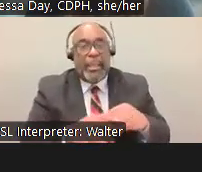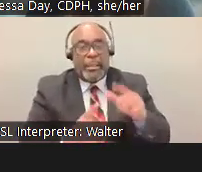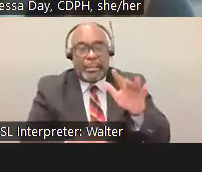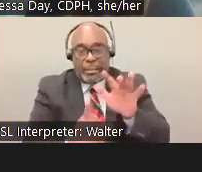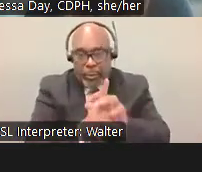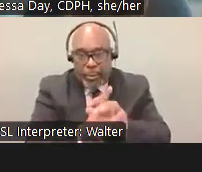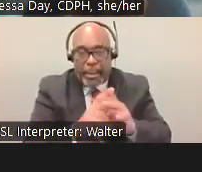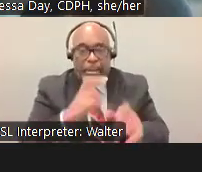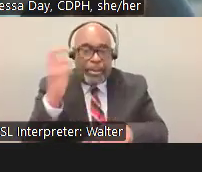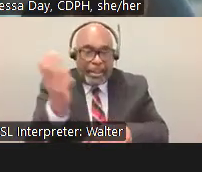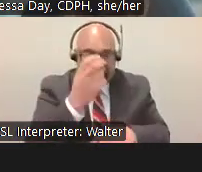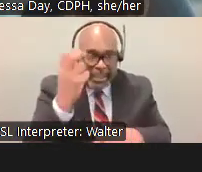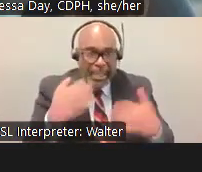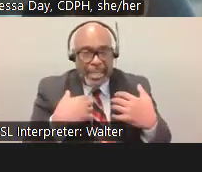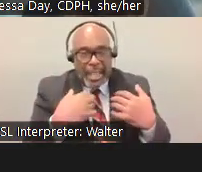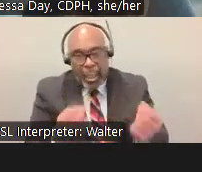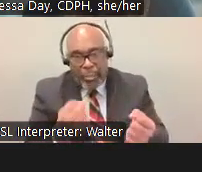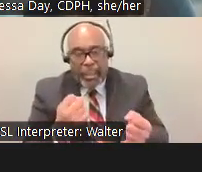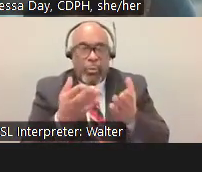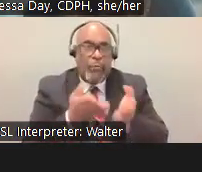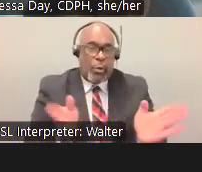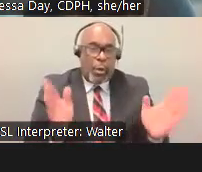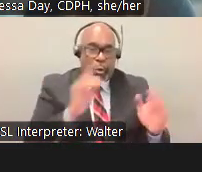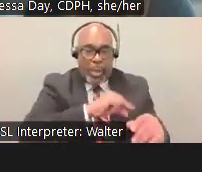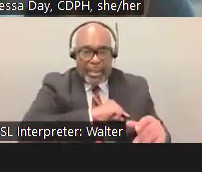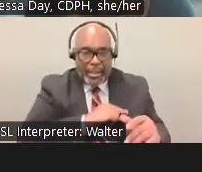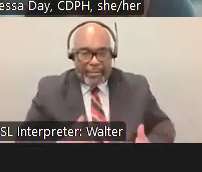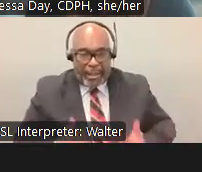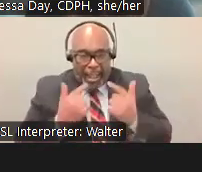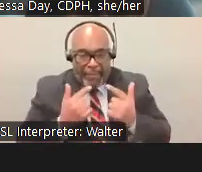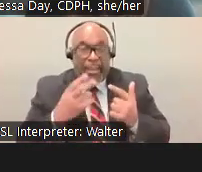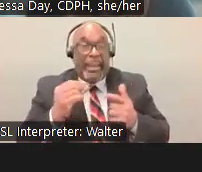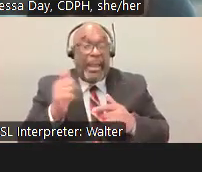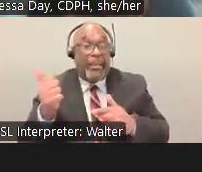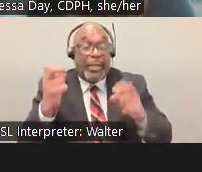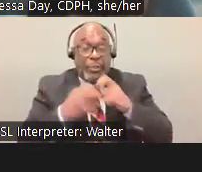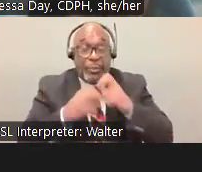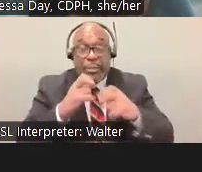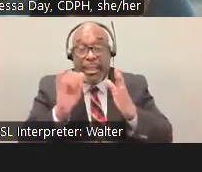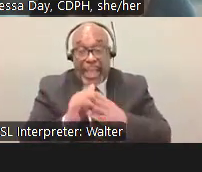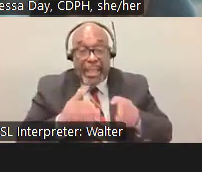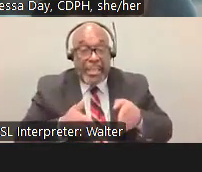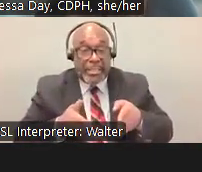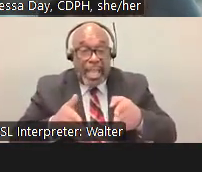13:35:39 overall quality of life. For 13:35:41 people with disabilities, issues 13:35:43 like sidewalk maintenance, 13:35:44 environmental hazards